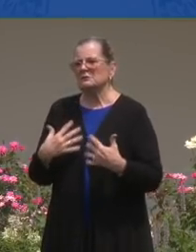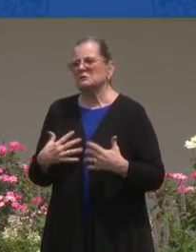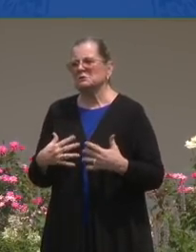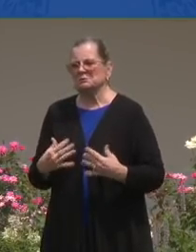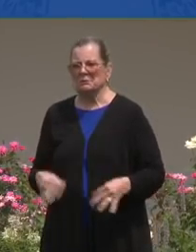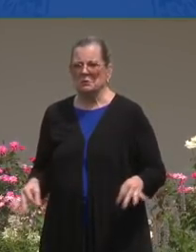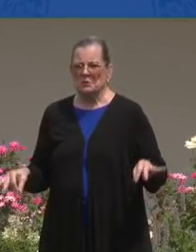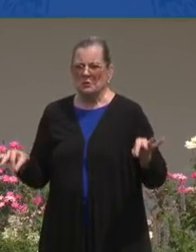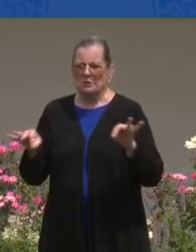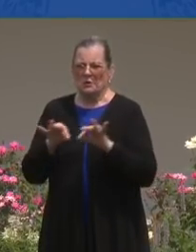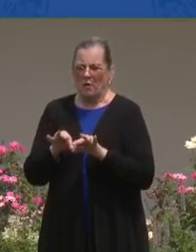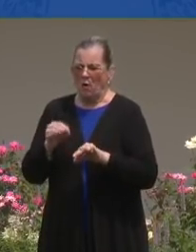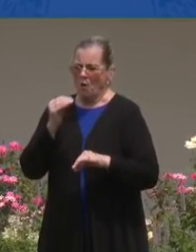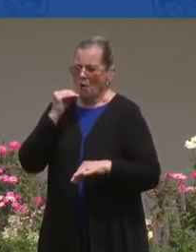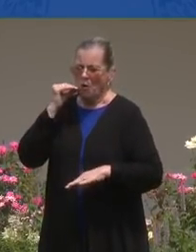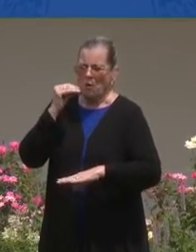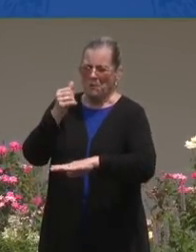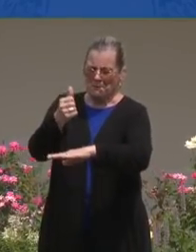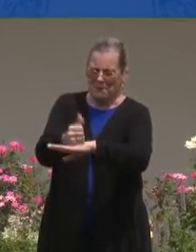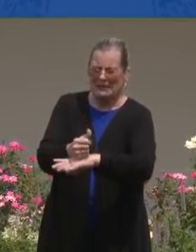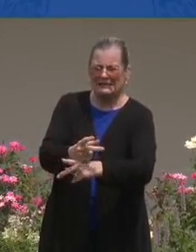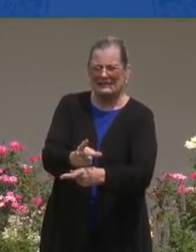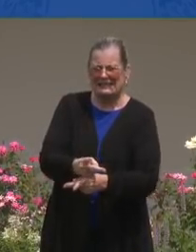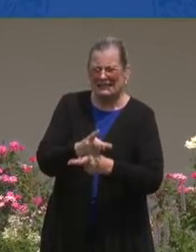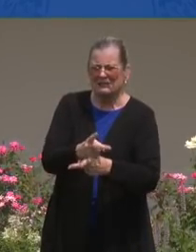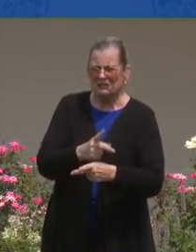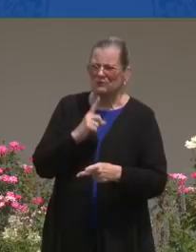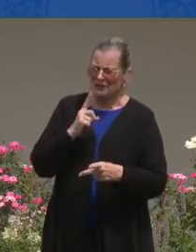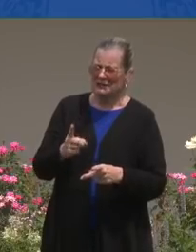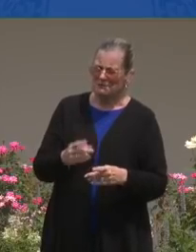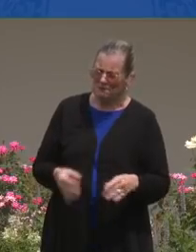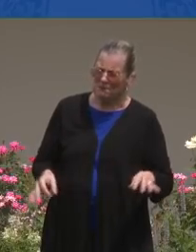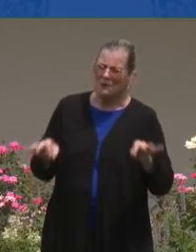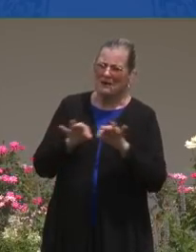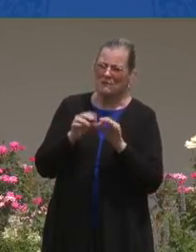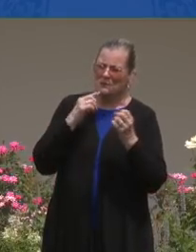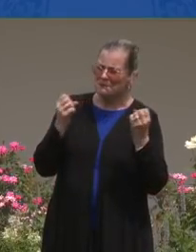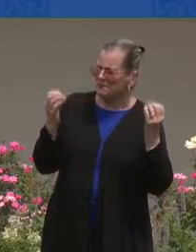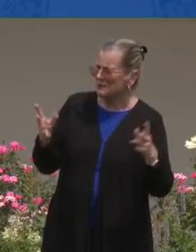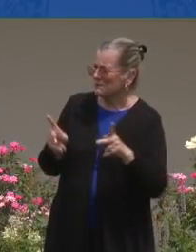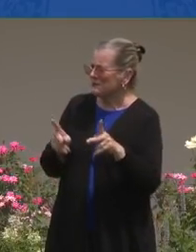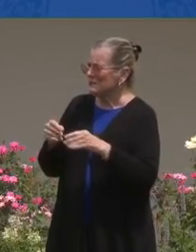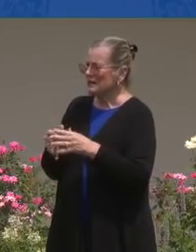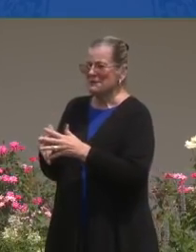This legislation will help ensure that caregivers are fairly compensated for their work.